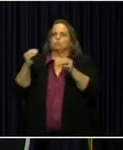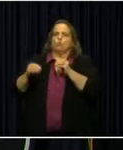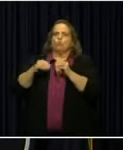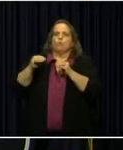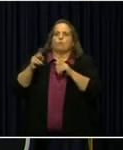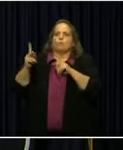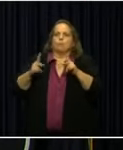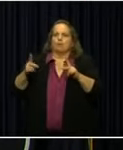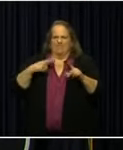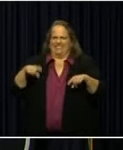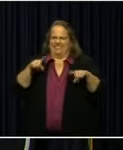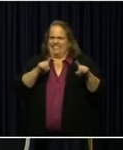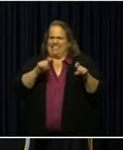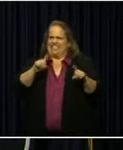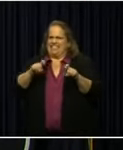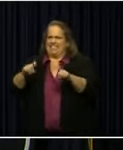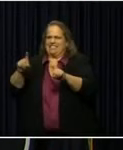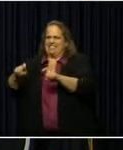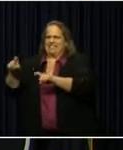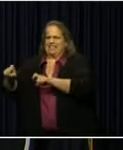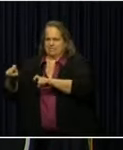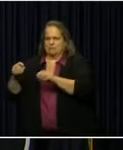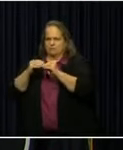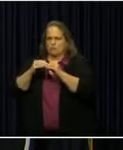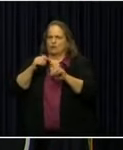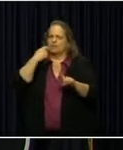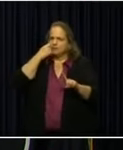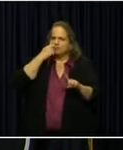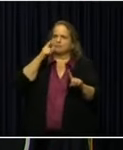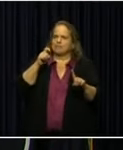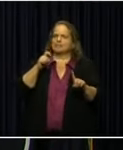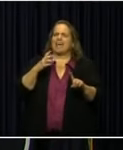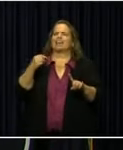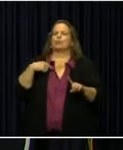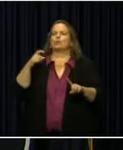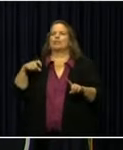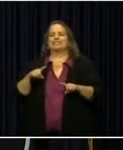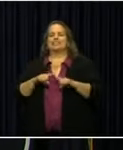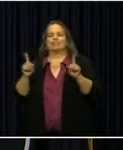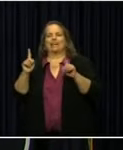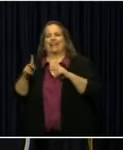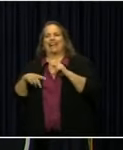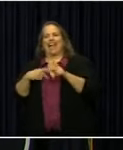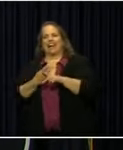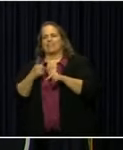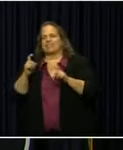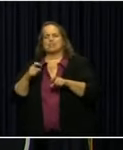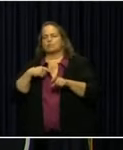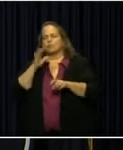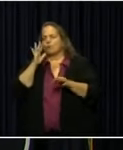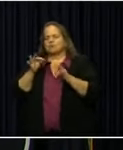REASONS, ONE, THE HONEYBEE WHICH YOU TALK ABOUT, BUT NUMBER TWO THAT SO MANY OF THOSE TAKE PPE. RIGHT.